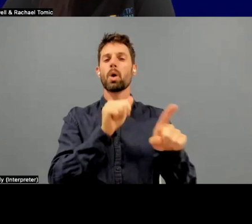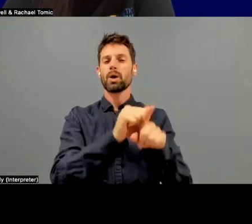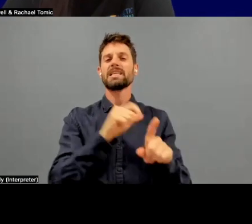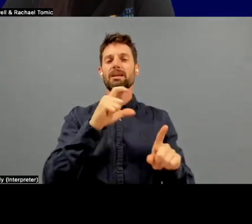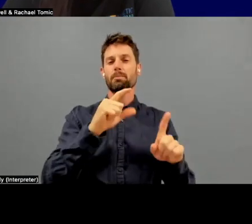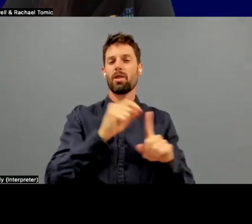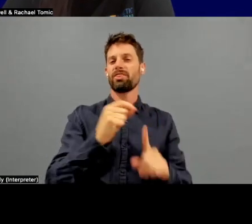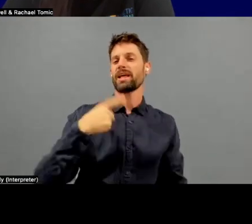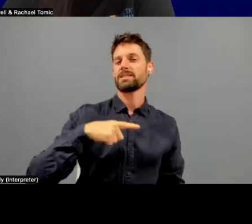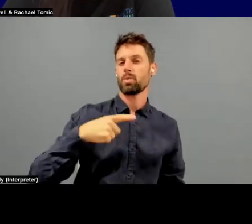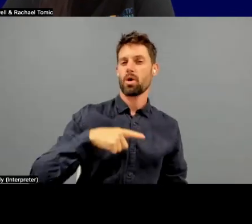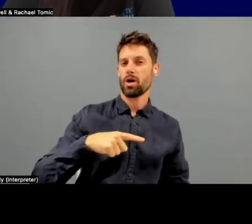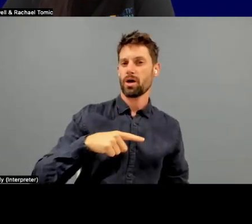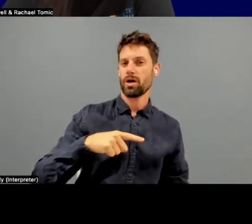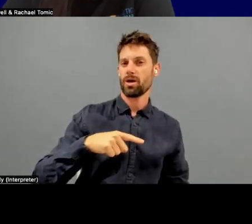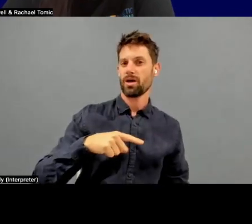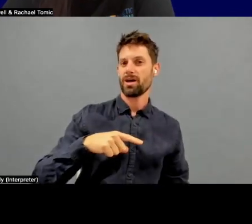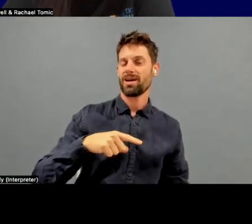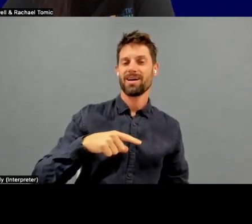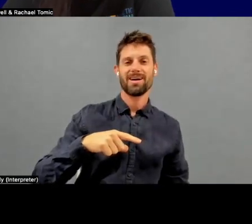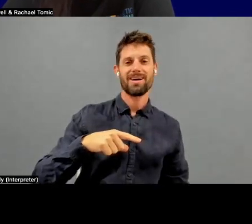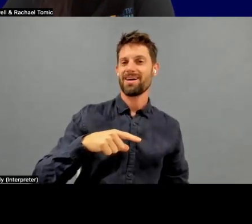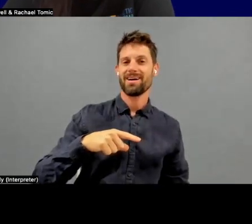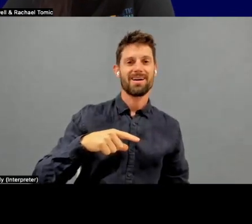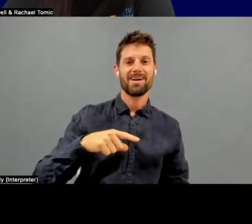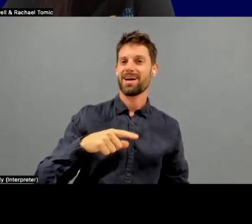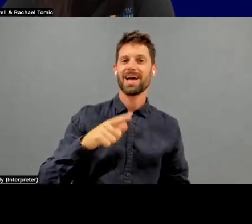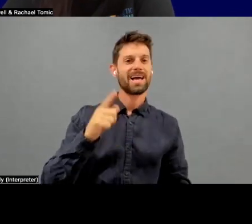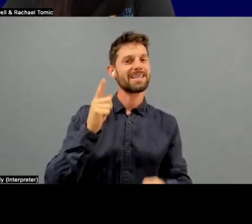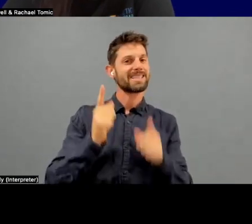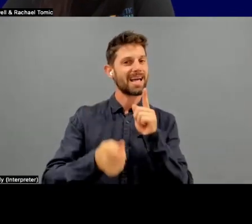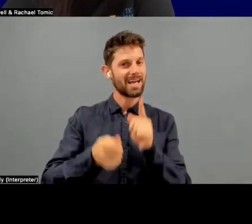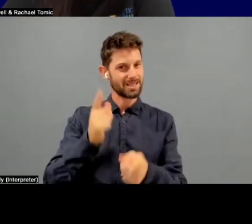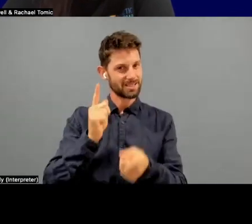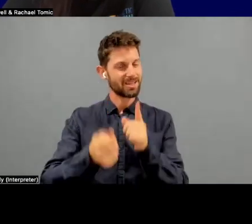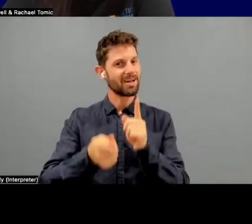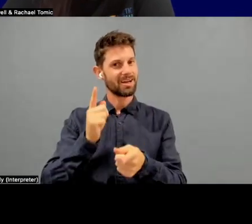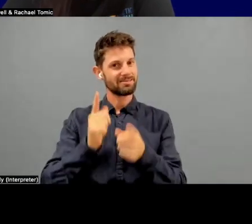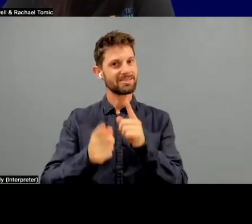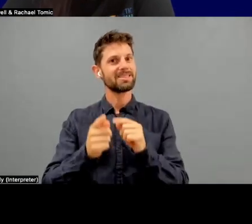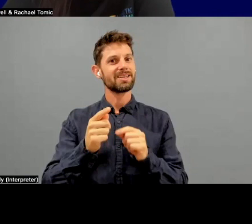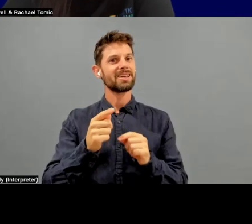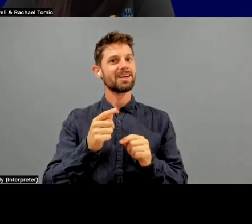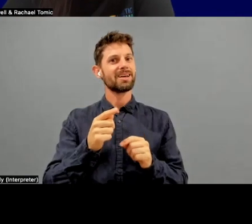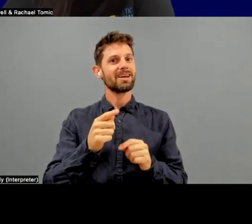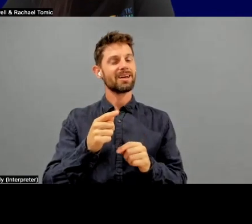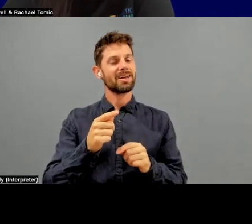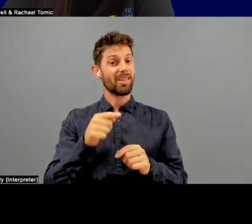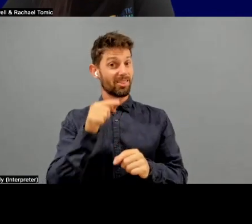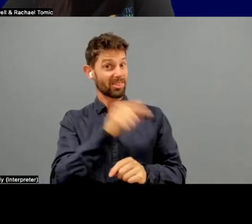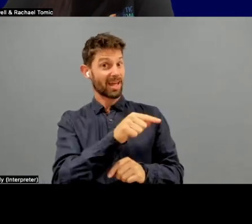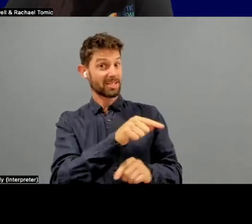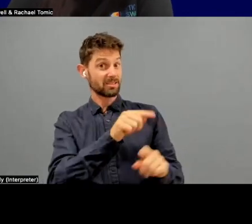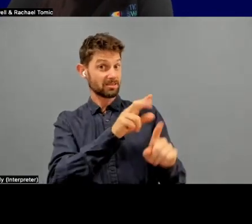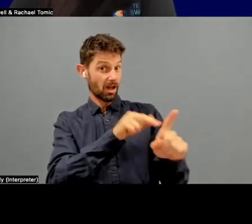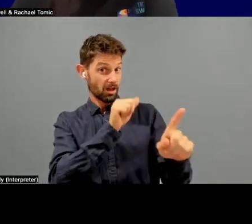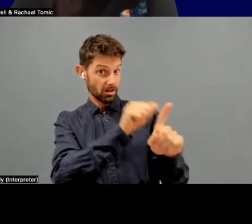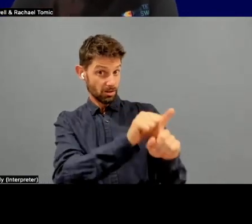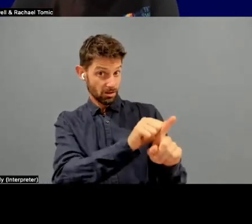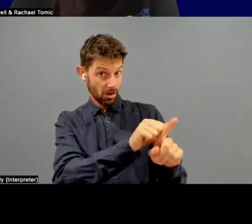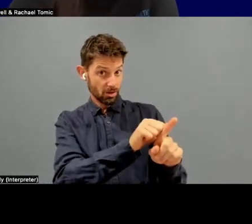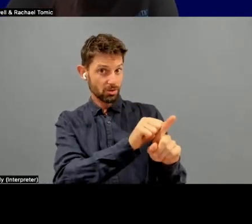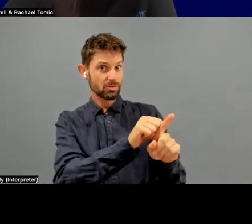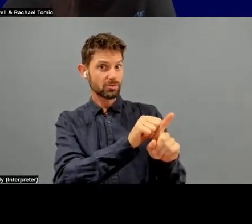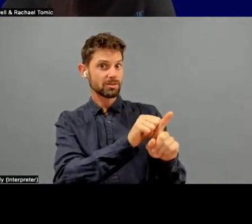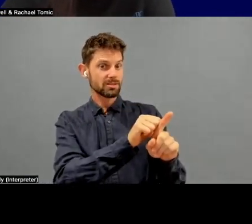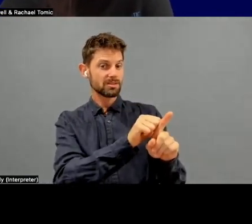whereas we have sometimes seen that those diagnoses are there for the kid but there may